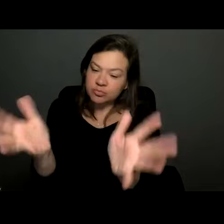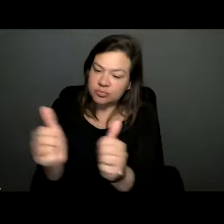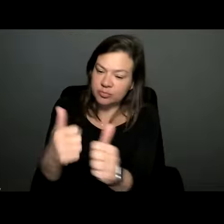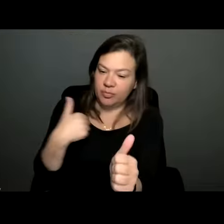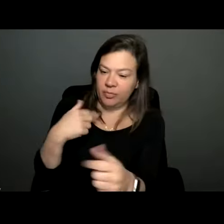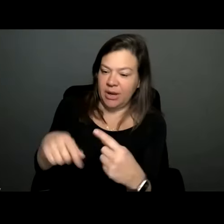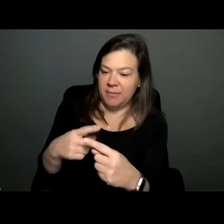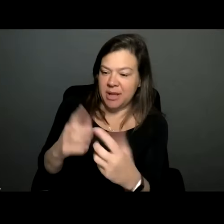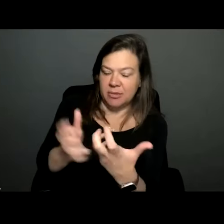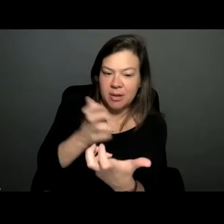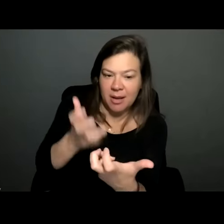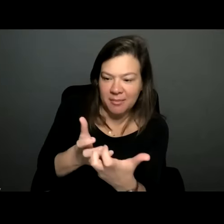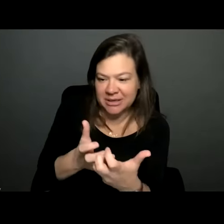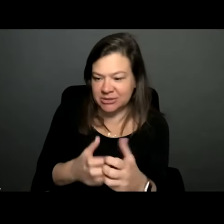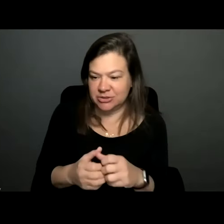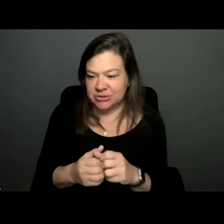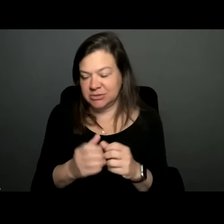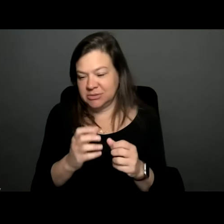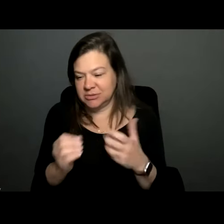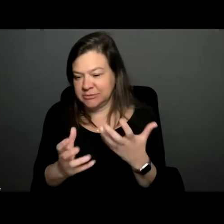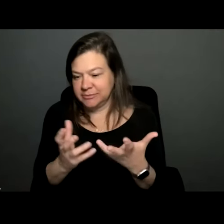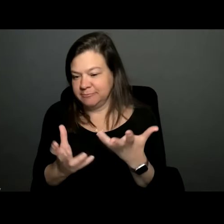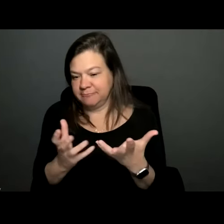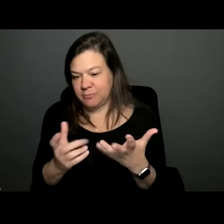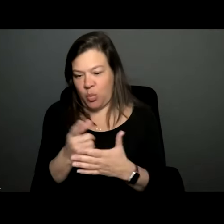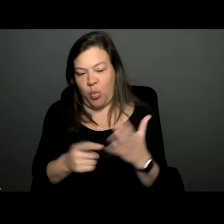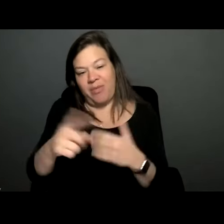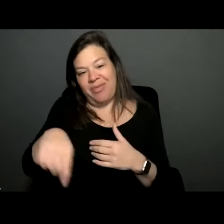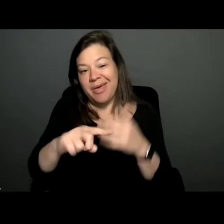you know, accommodations and talk to me about what they thought, you know,